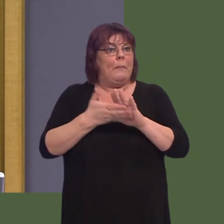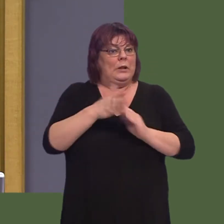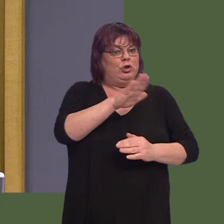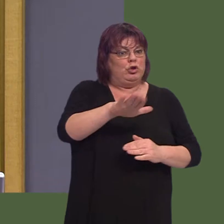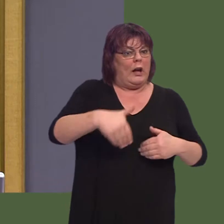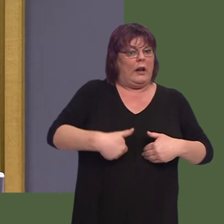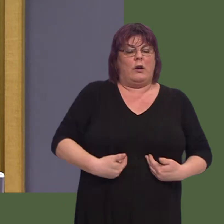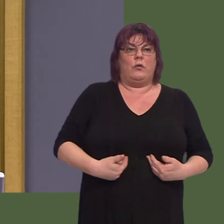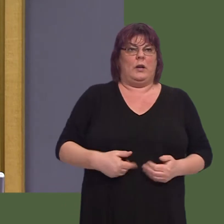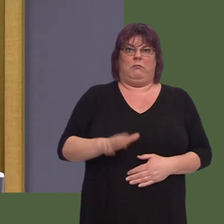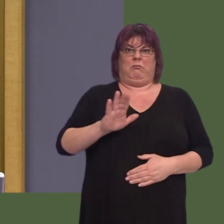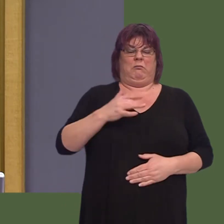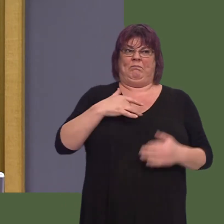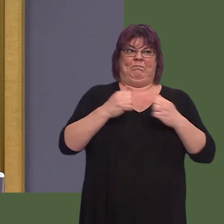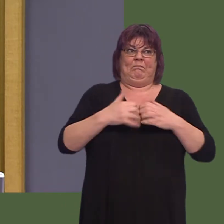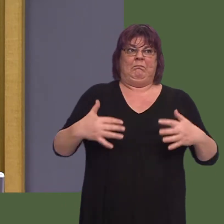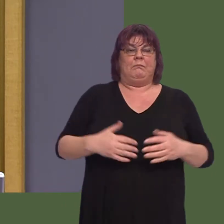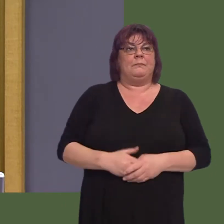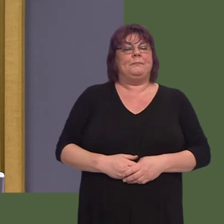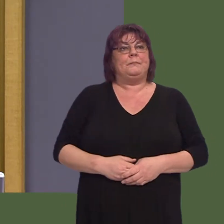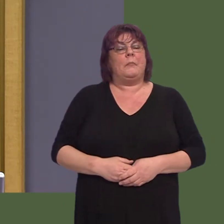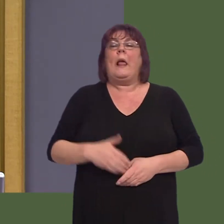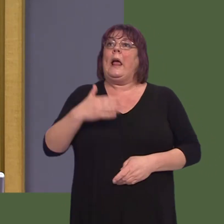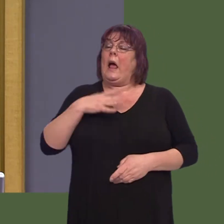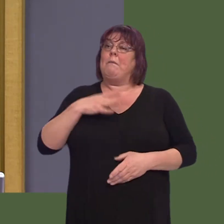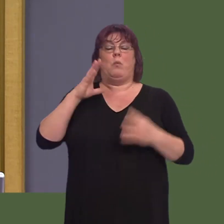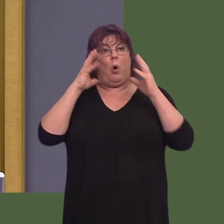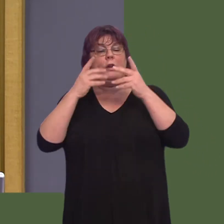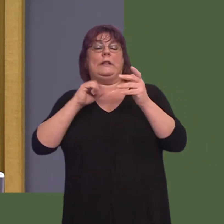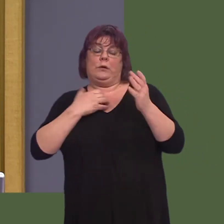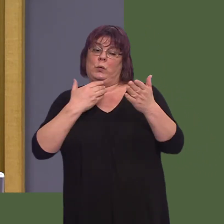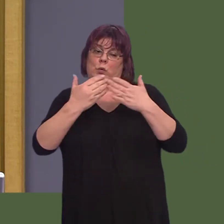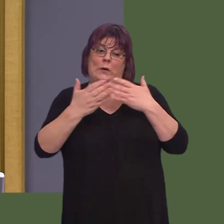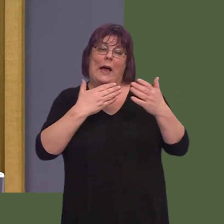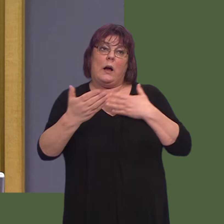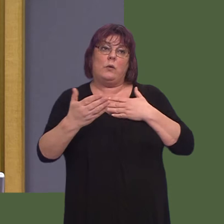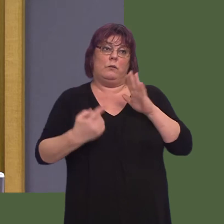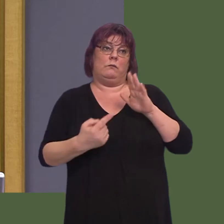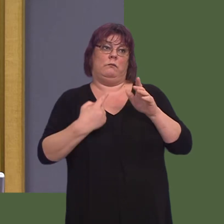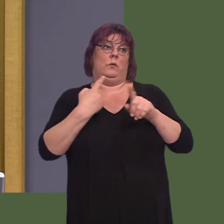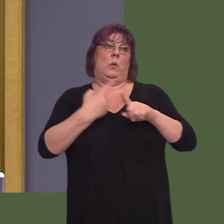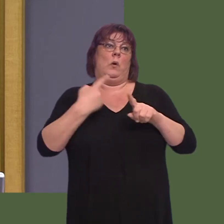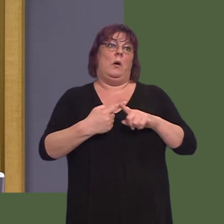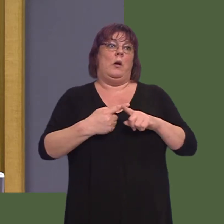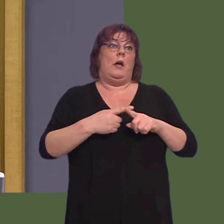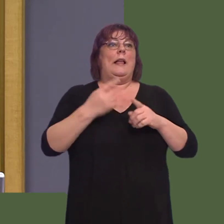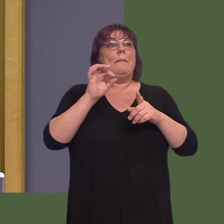I'm particularly concerned that this is sorted out before the introduction of universal